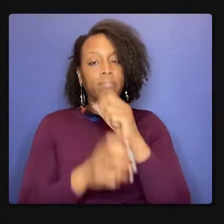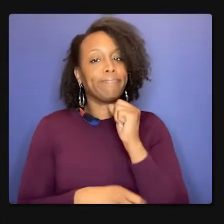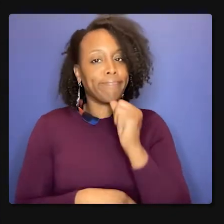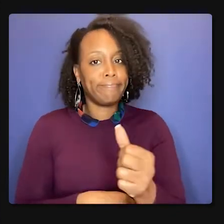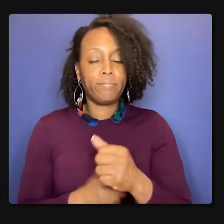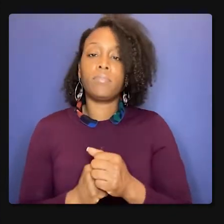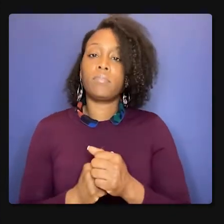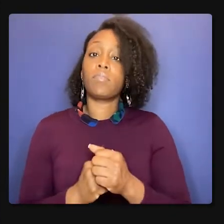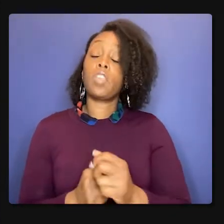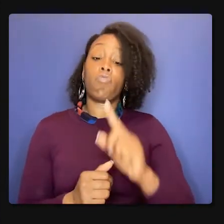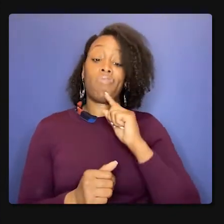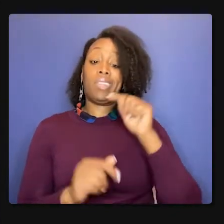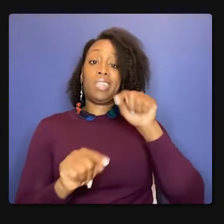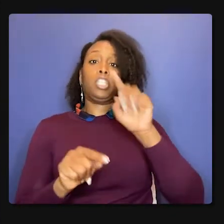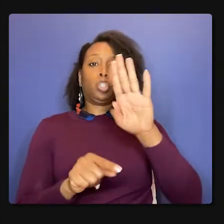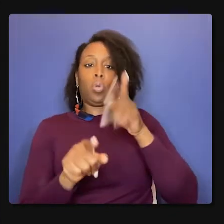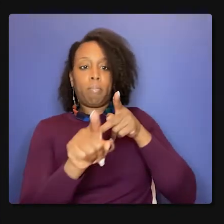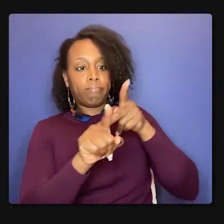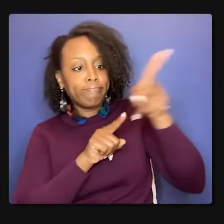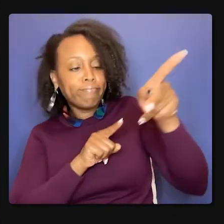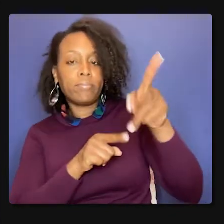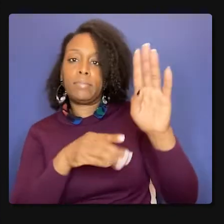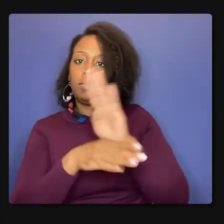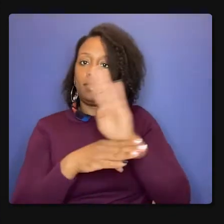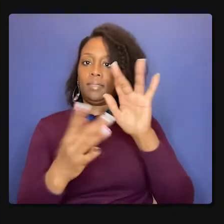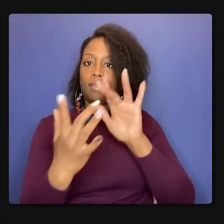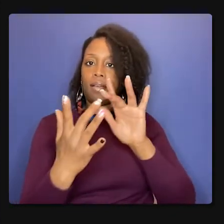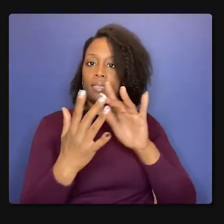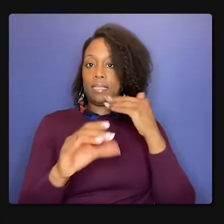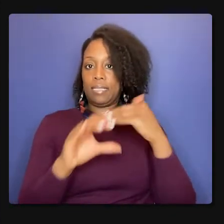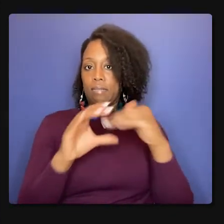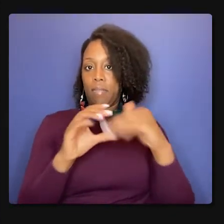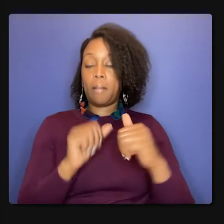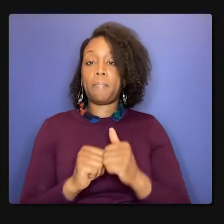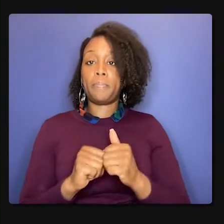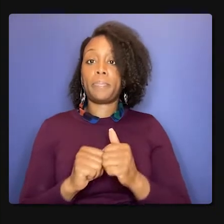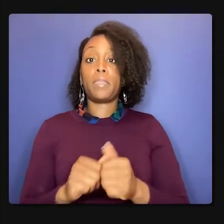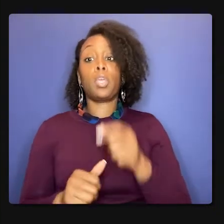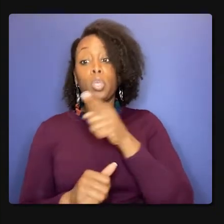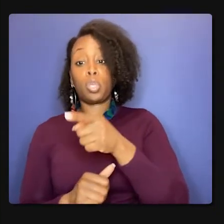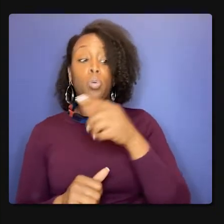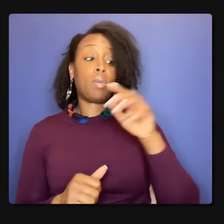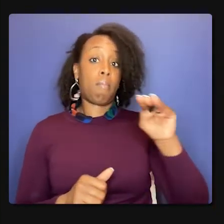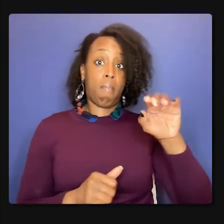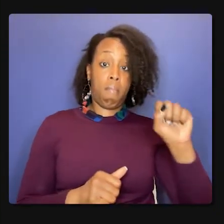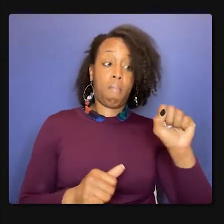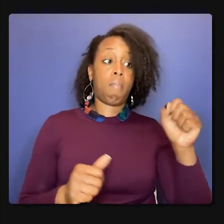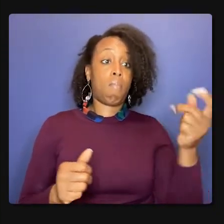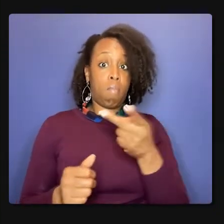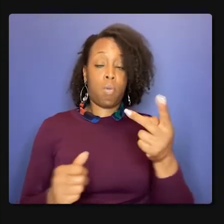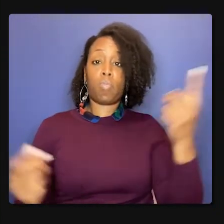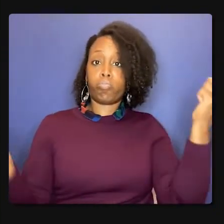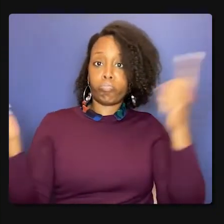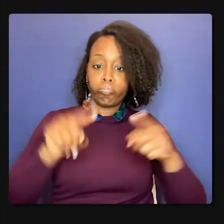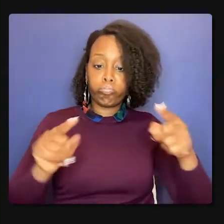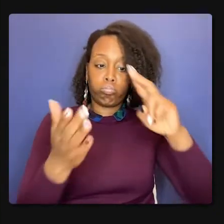Essentially, this should be your professional business contact email. You and Microsoft will then sign a mutual NDA